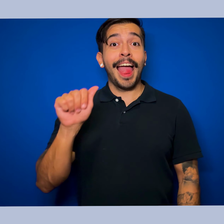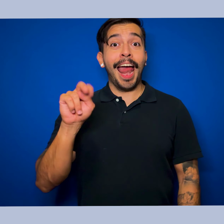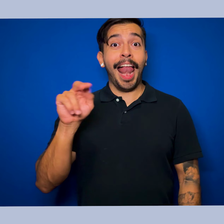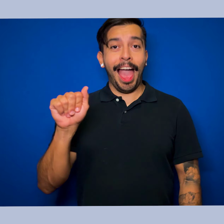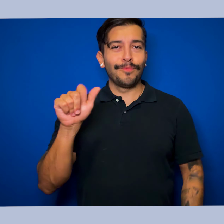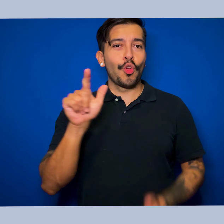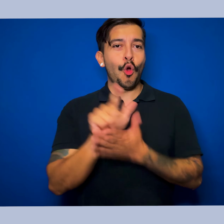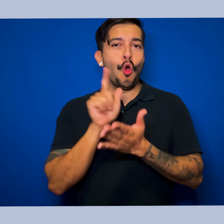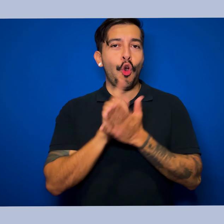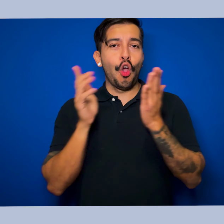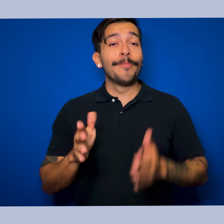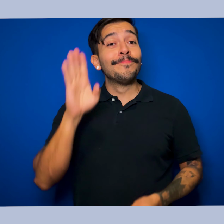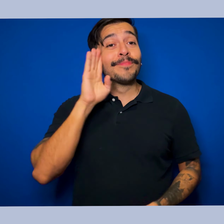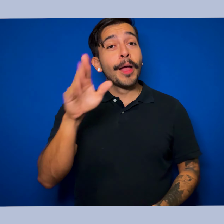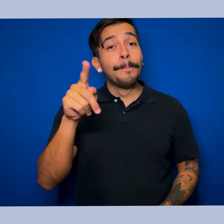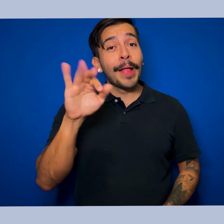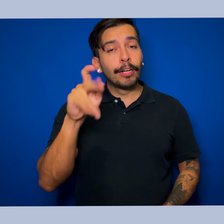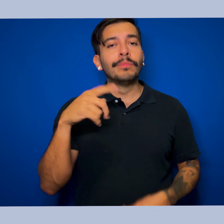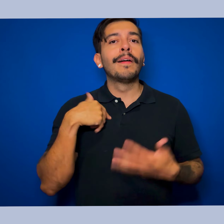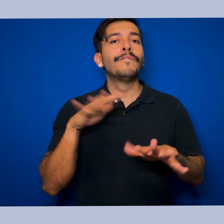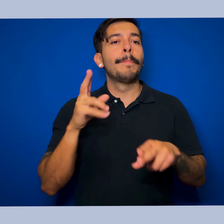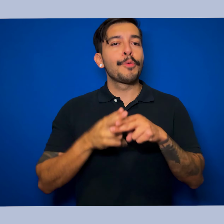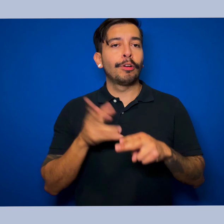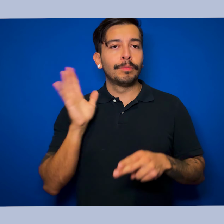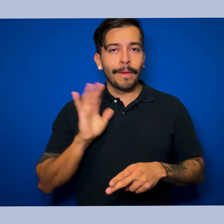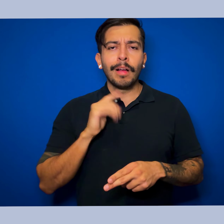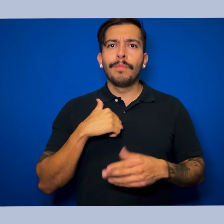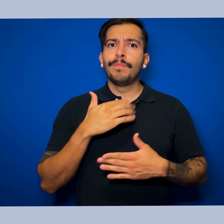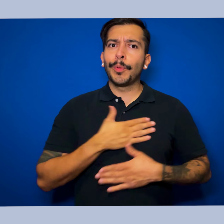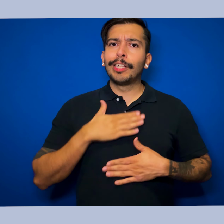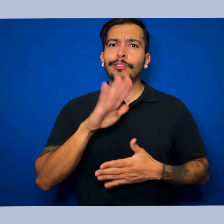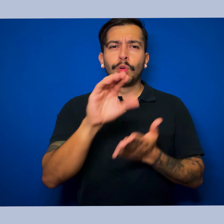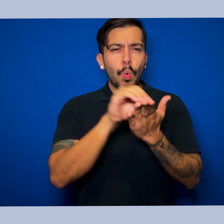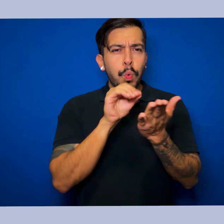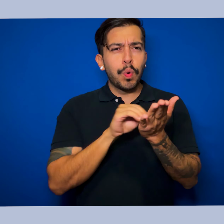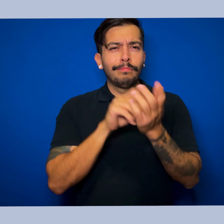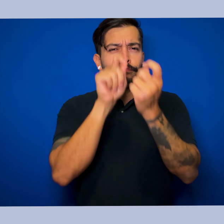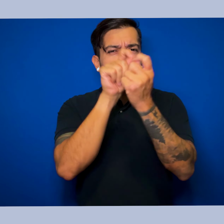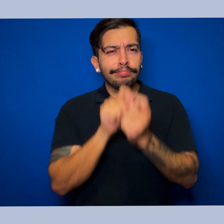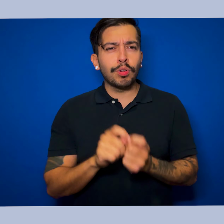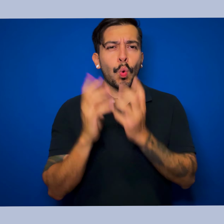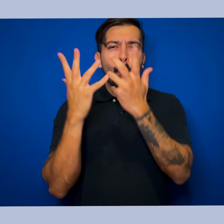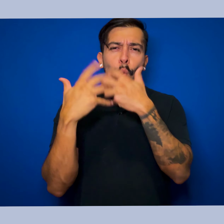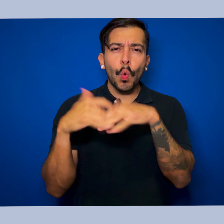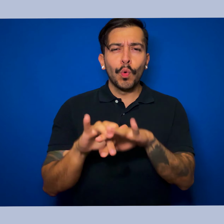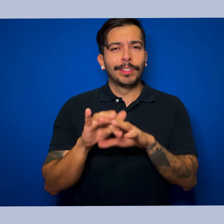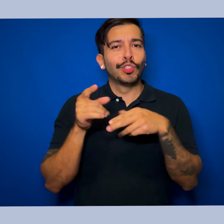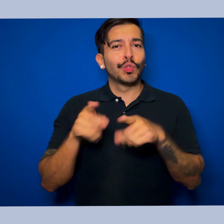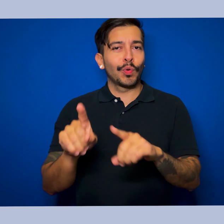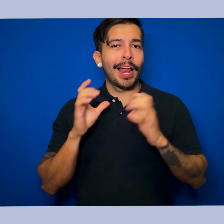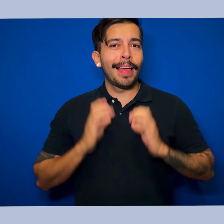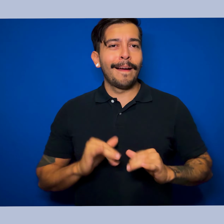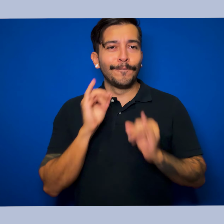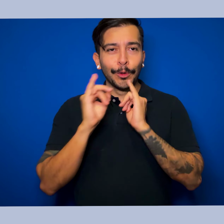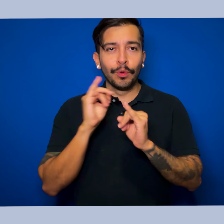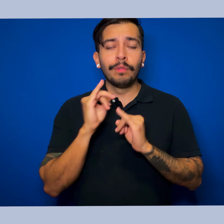Anna, Attorney. Hi, Patrick. As I've mentioned before, I appreciate the detailed, organized notes you take at our client interviews.